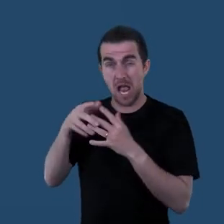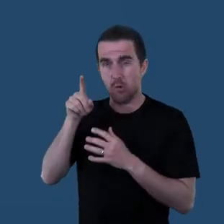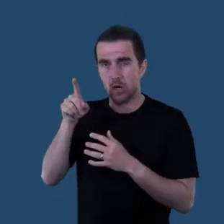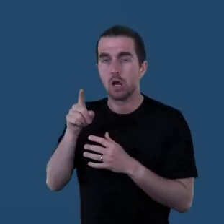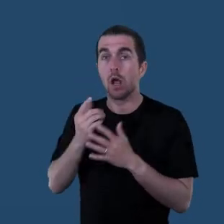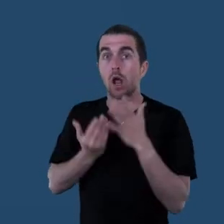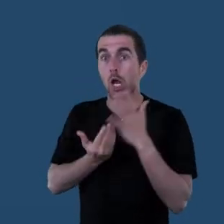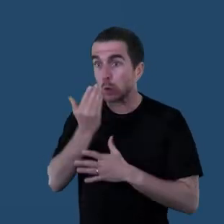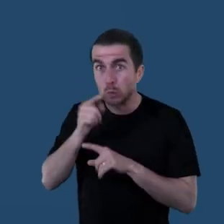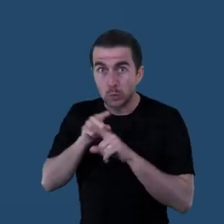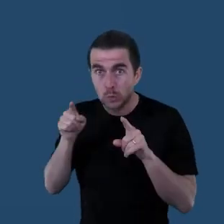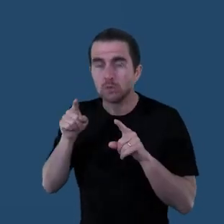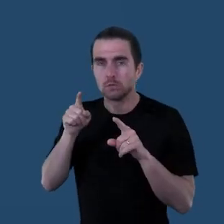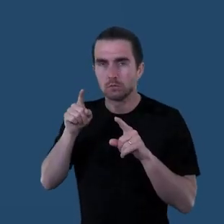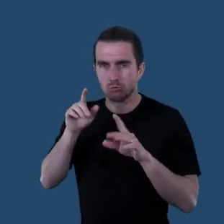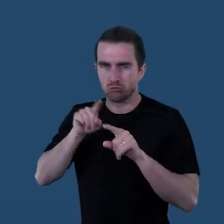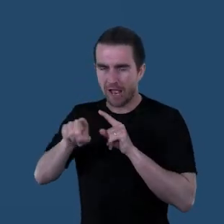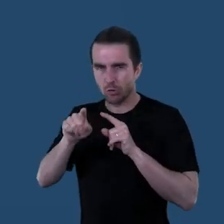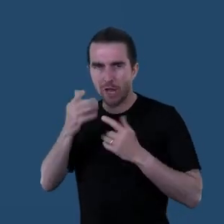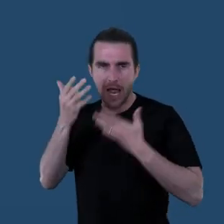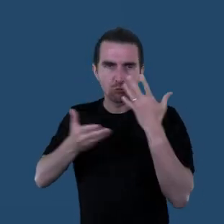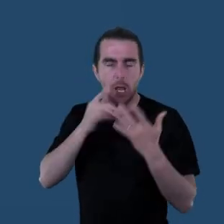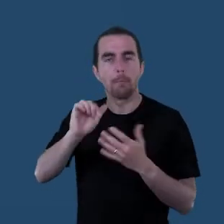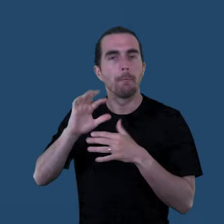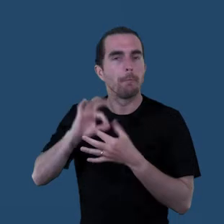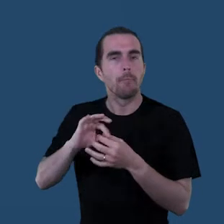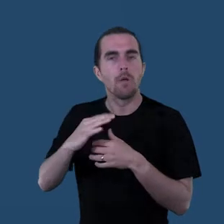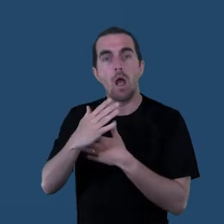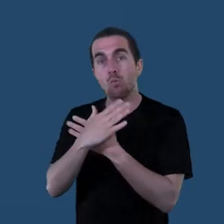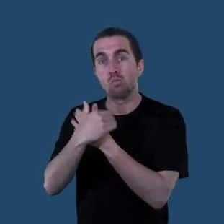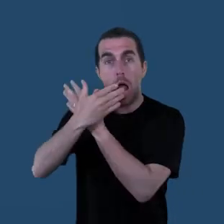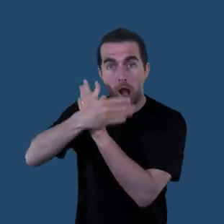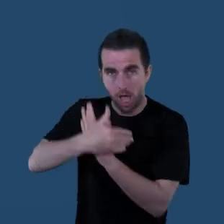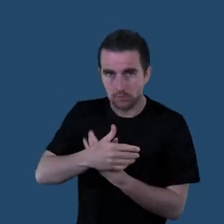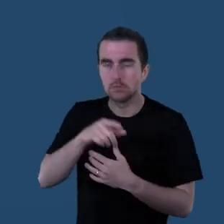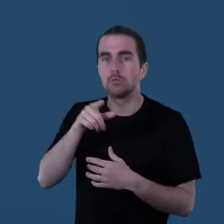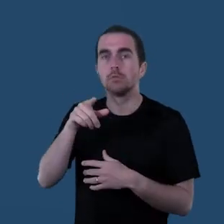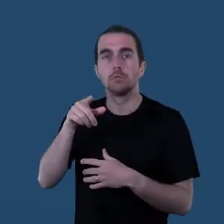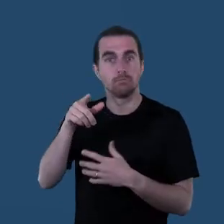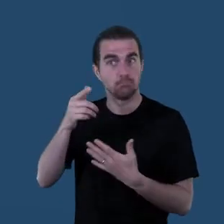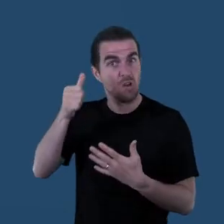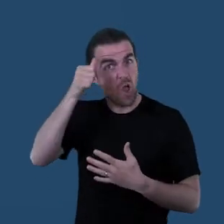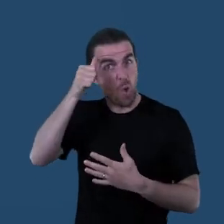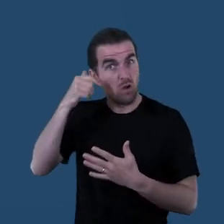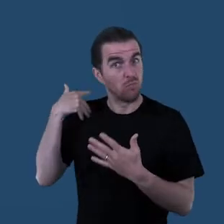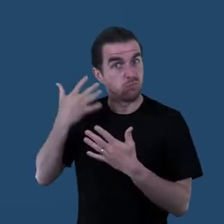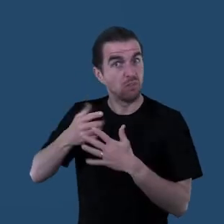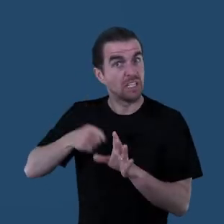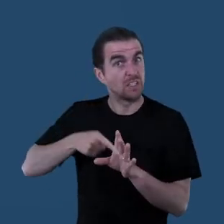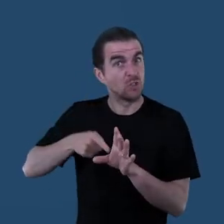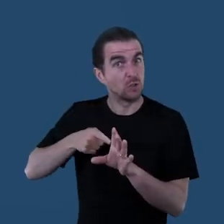a new species of whale was described. And this has been known about for decades,